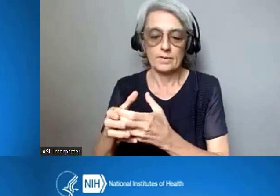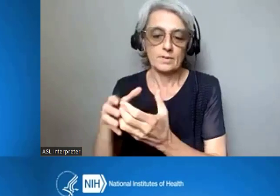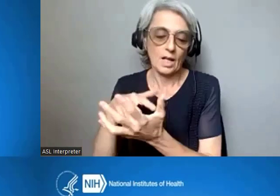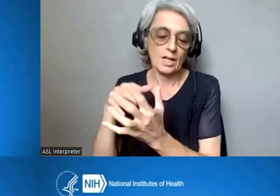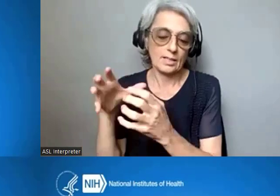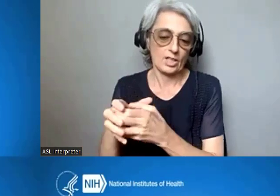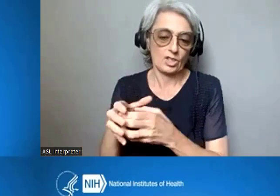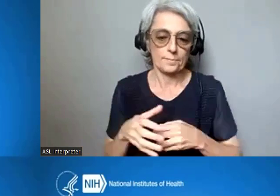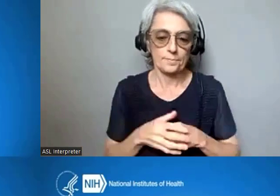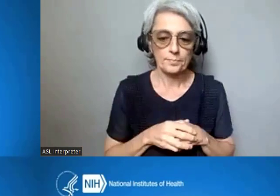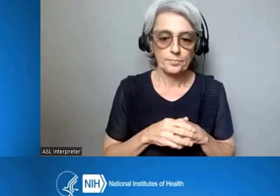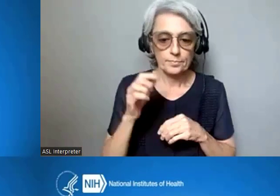Charles Anson: All right. Thank you.